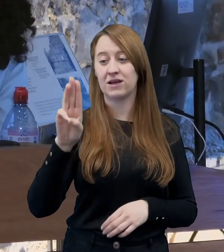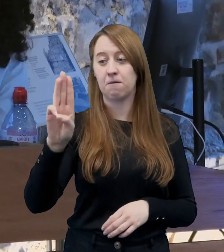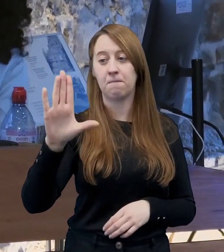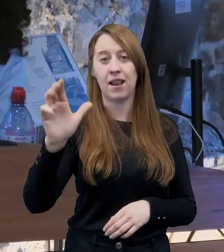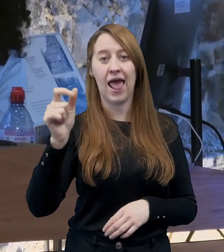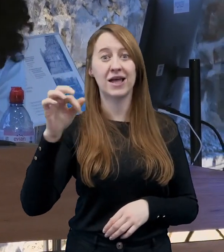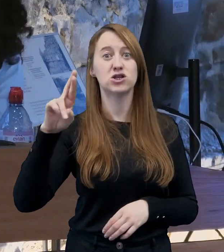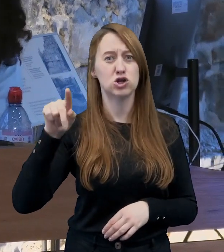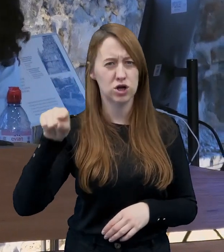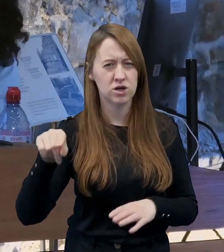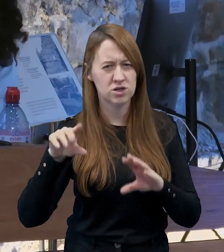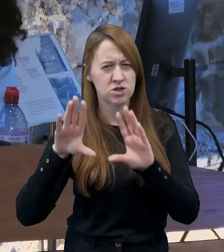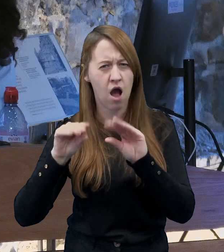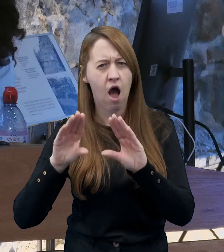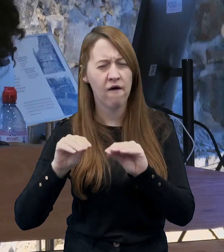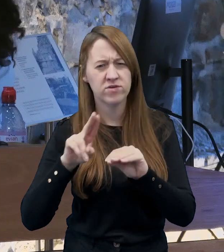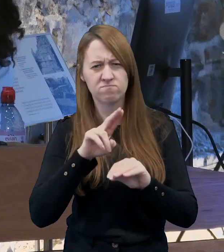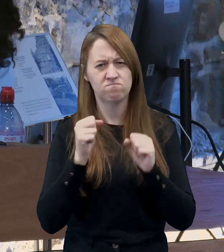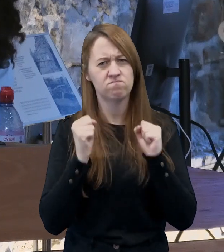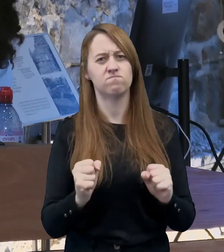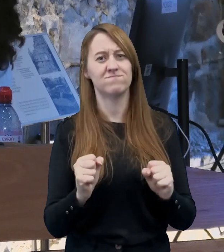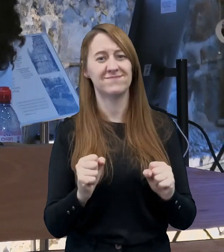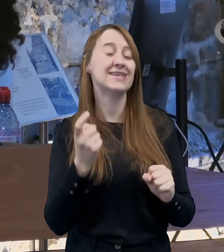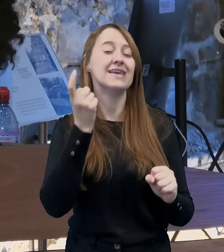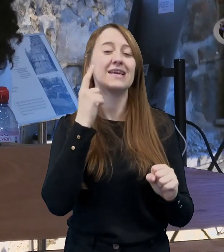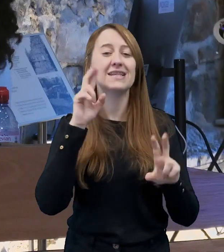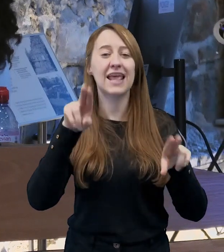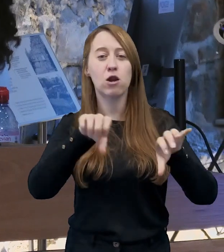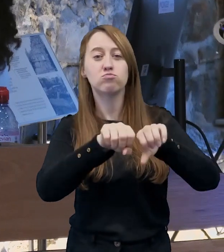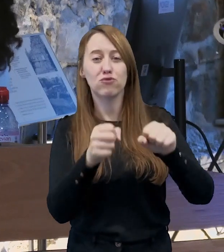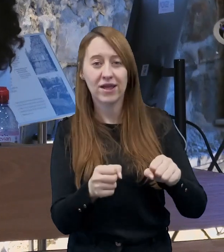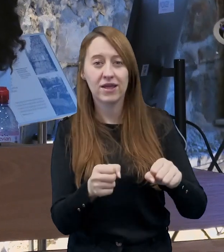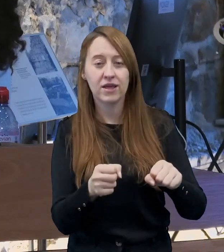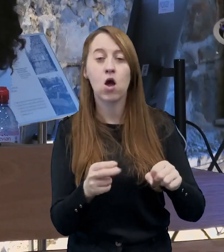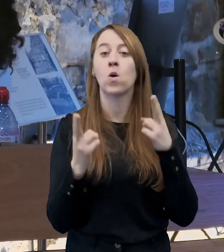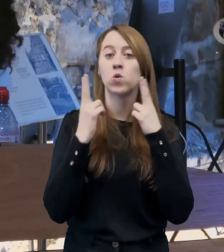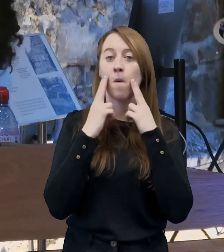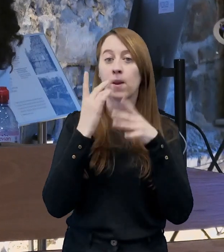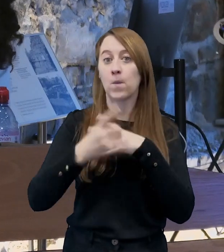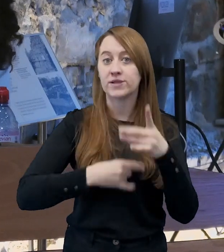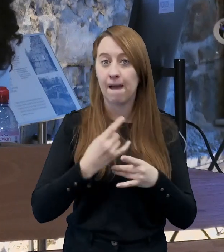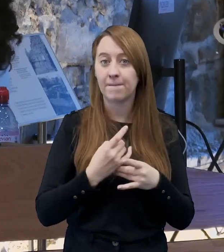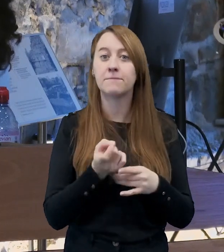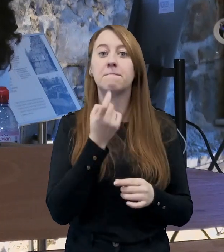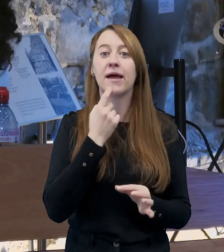it's quite easily broken. For this reason there are armatures normally put inside plaster casts.